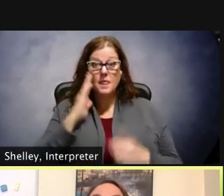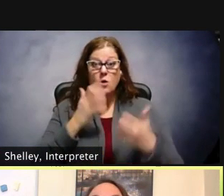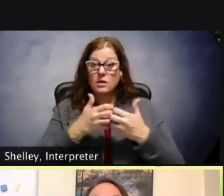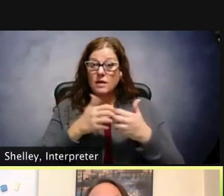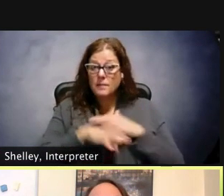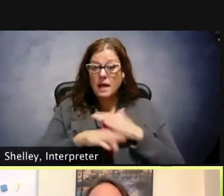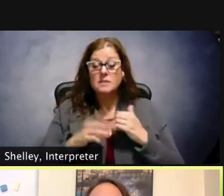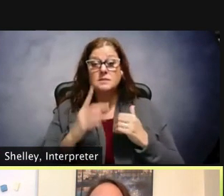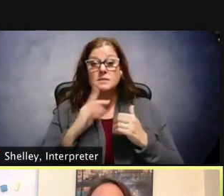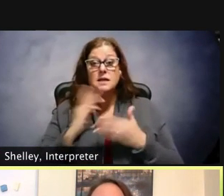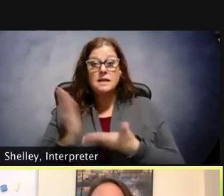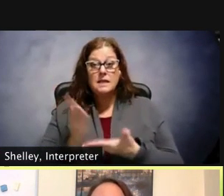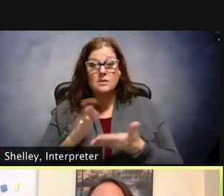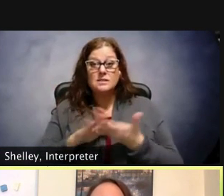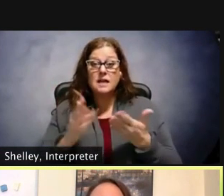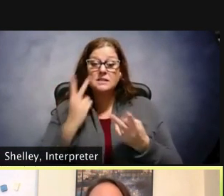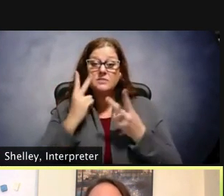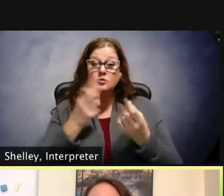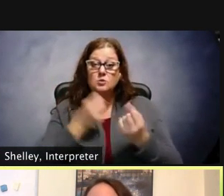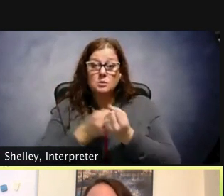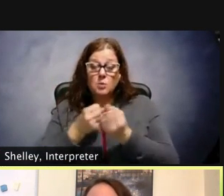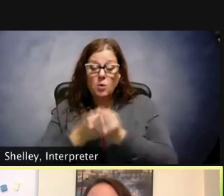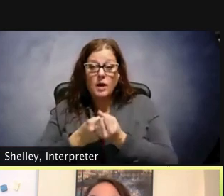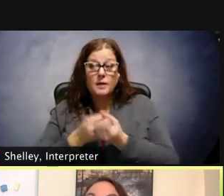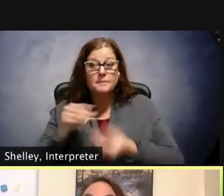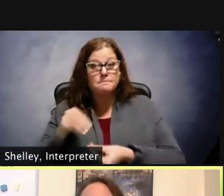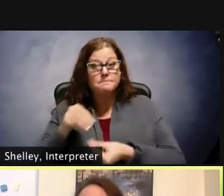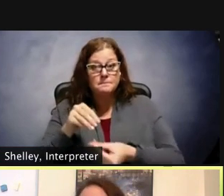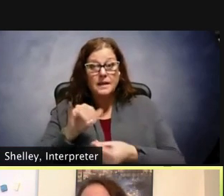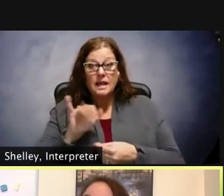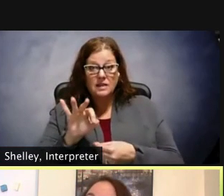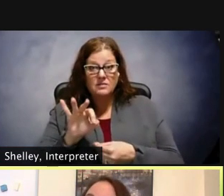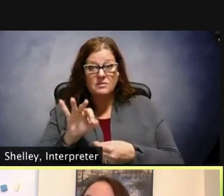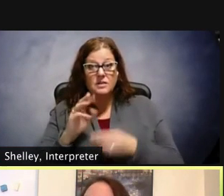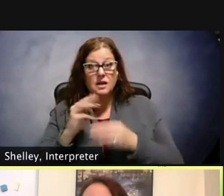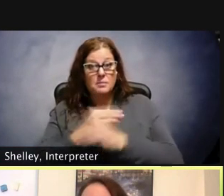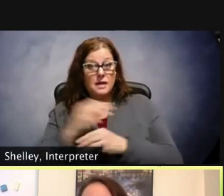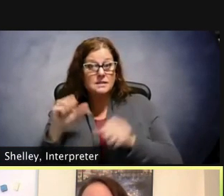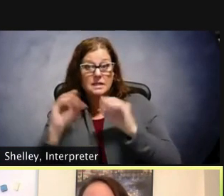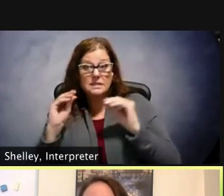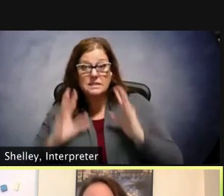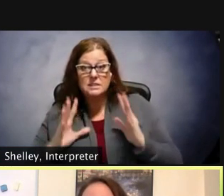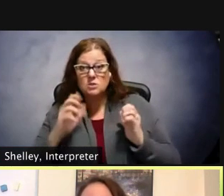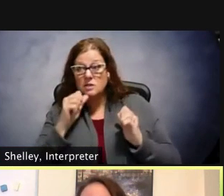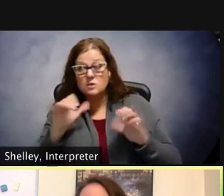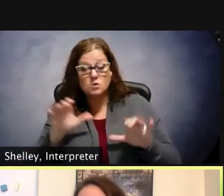carries a nice visual support so in the event that his math and science teacher isn't doing what he